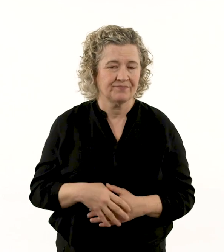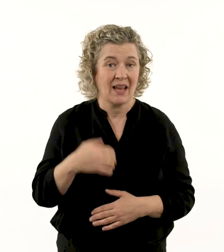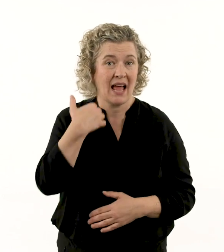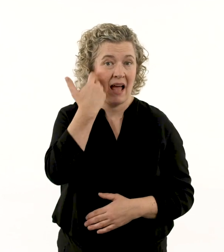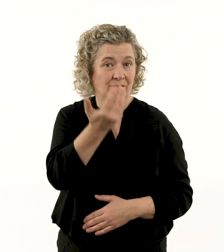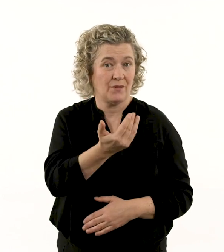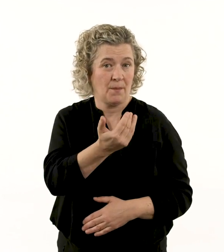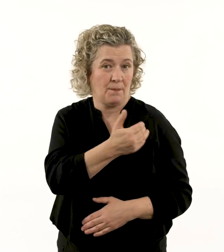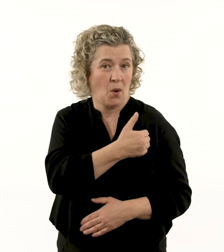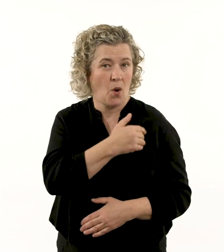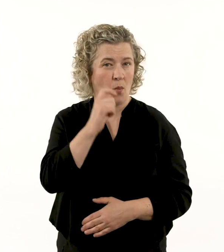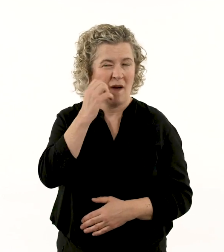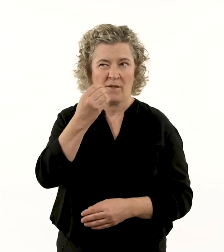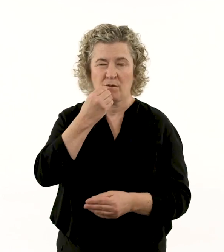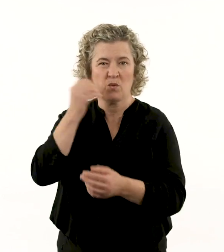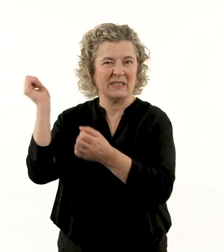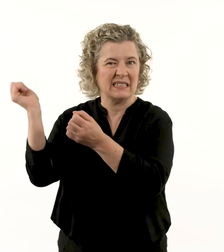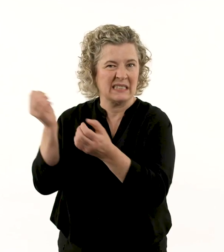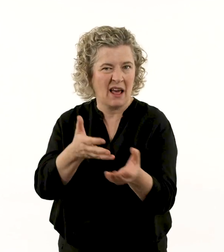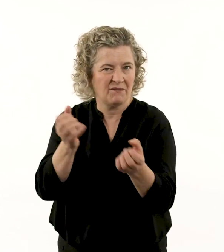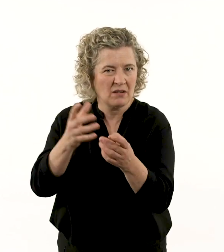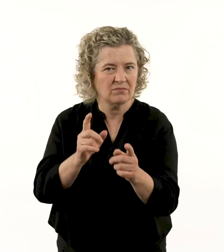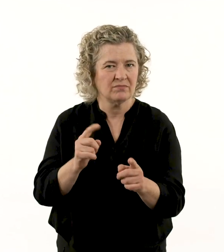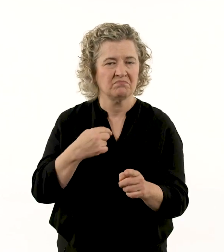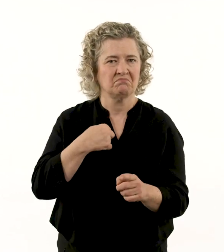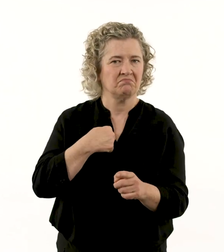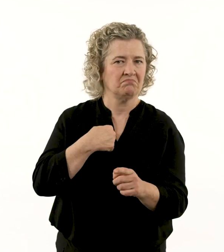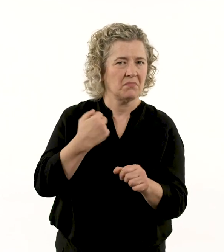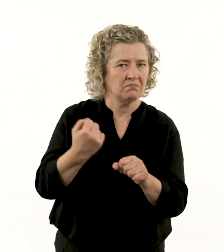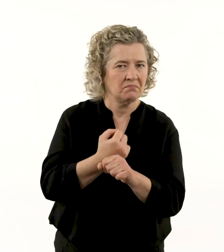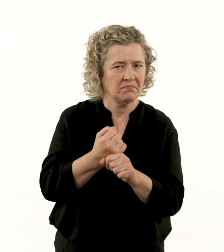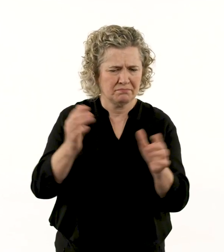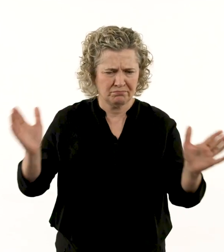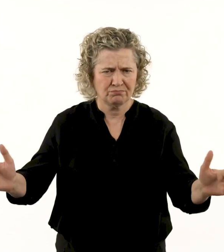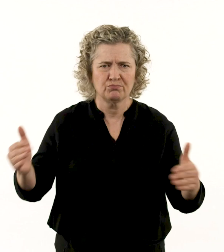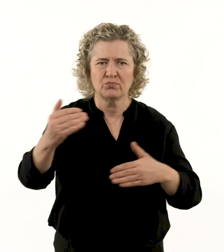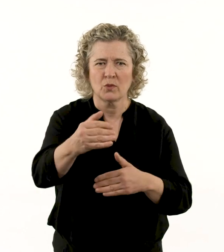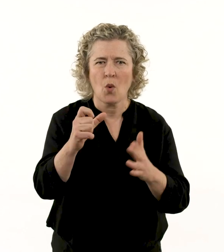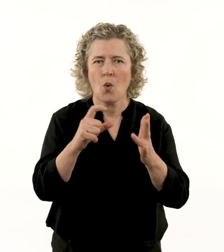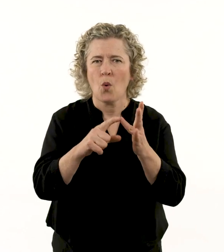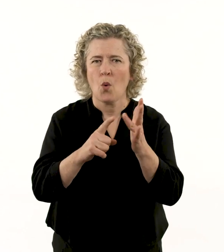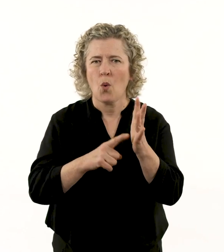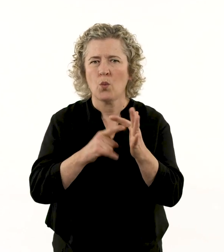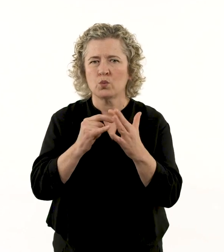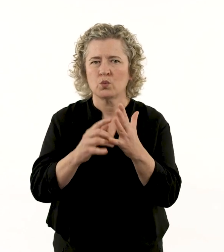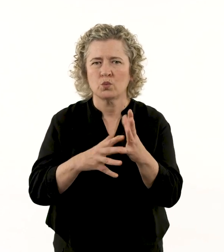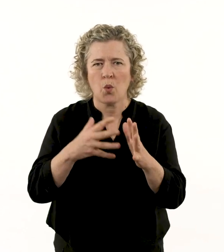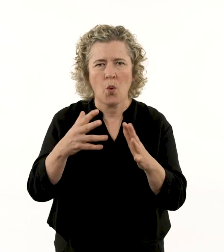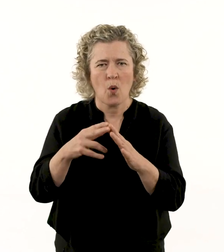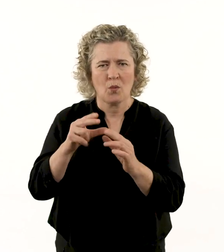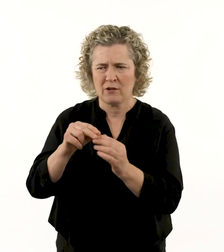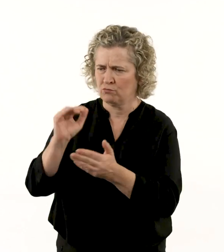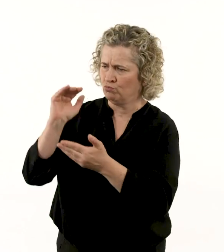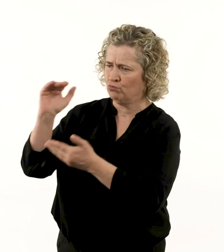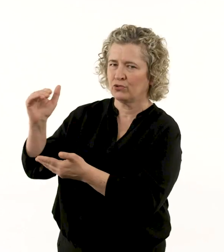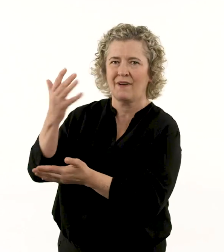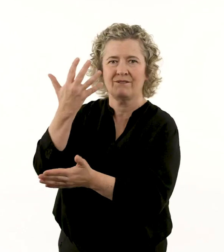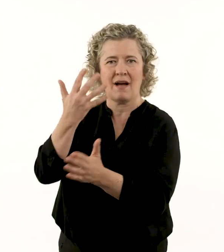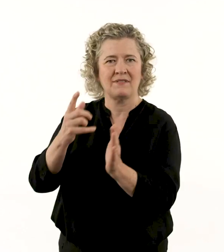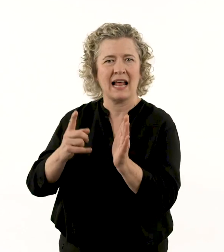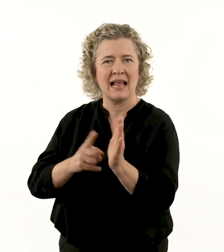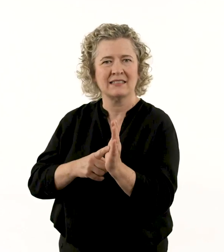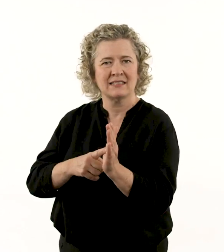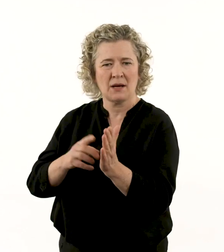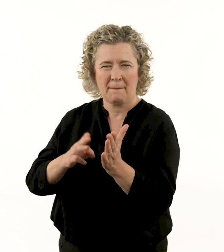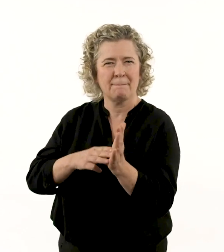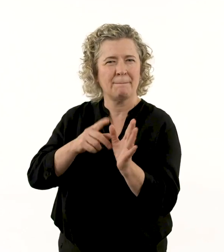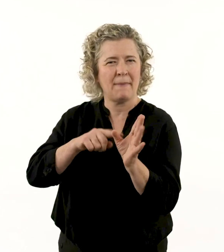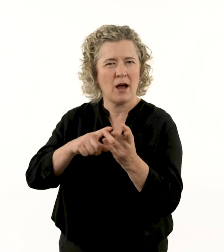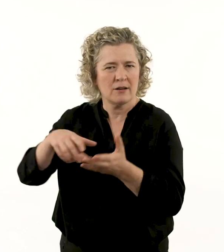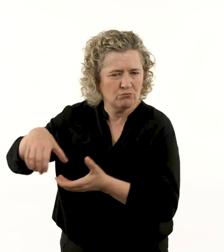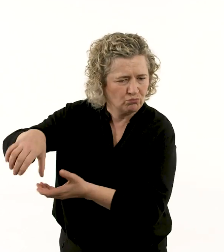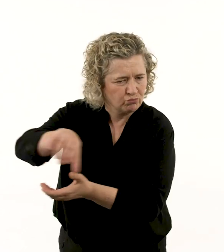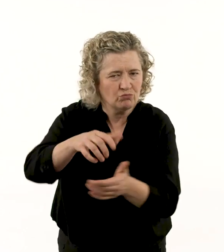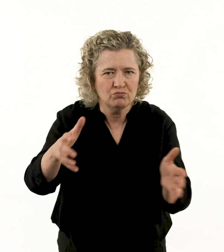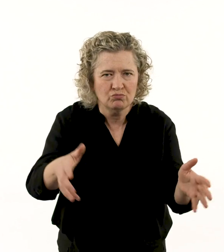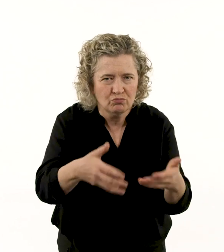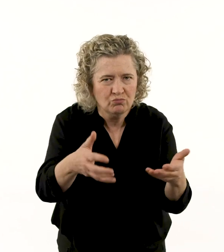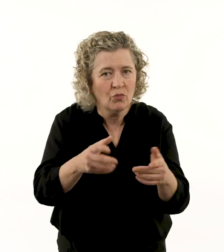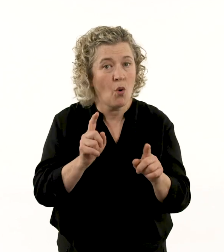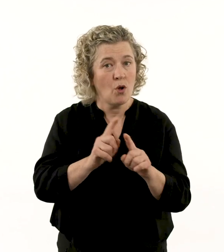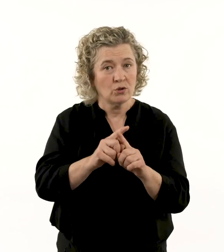I would meet the deliveries in the morning, make trays of coleslaw with 5-litre buckets of mayonnaise and